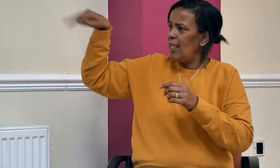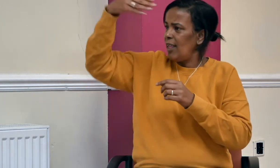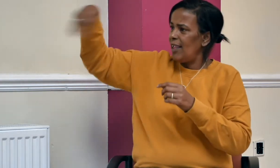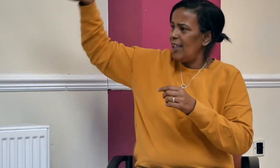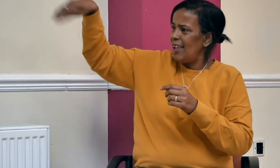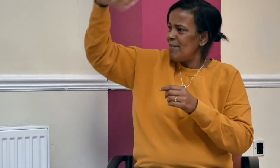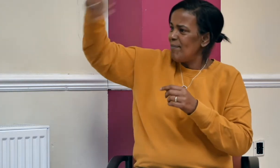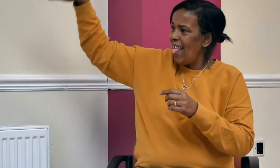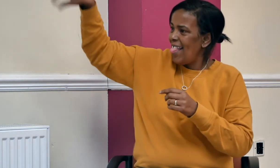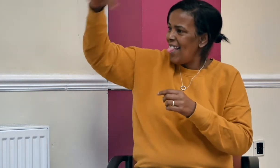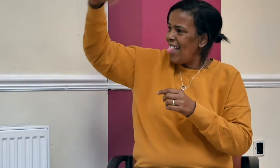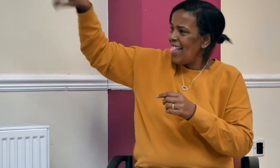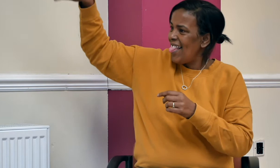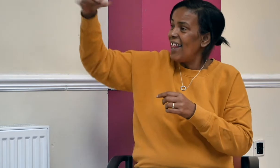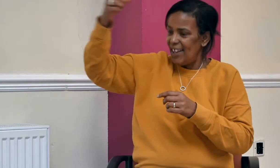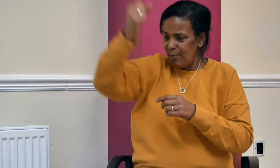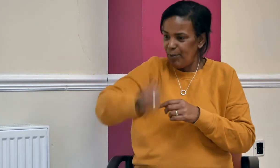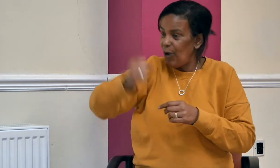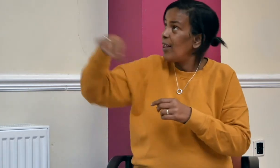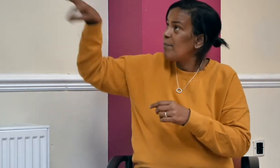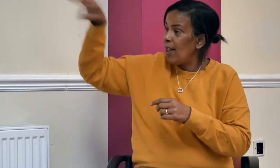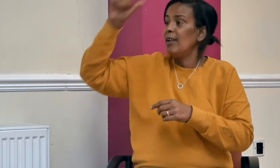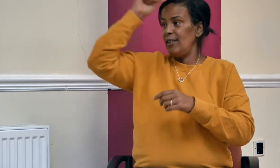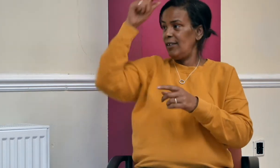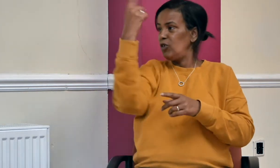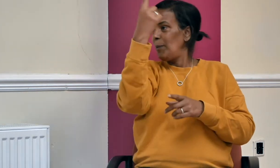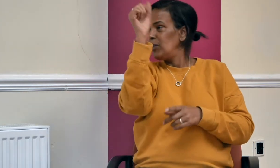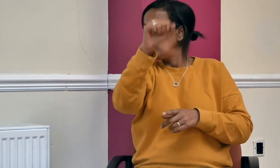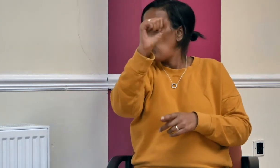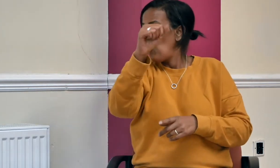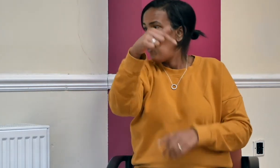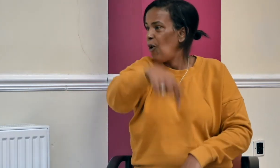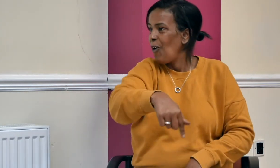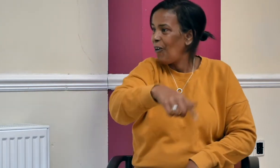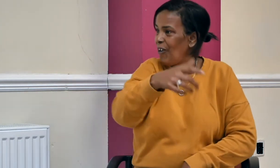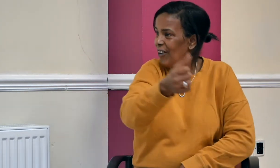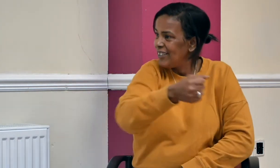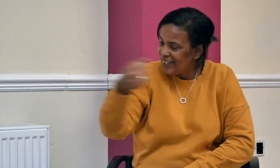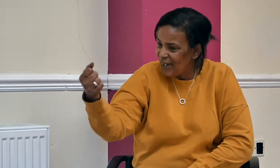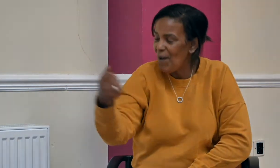and it would ring a bell. So that was a visual cue, that someone was at the door.